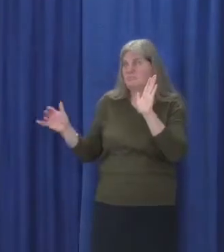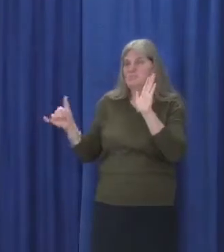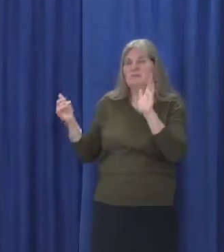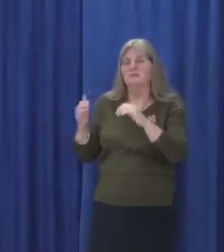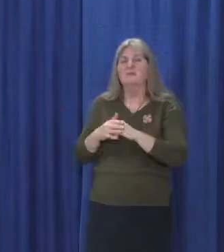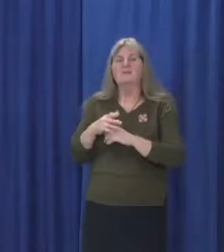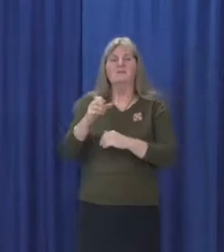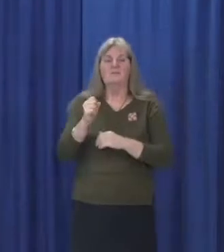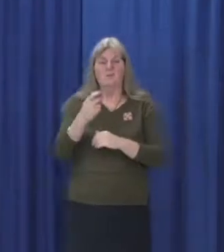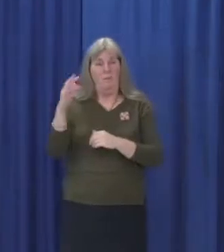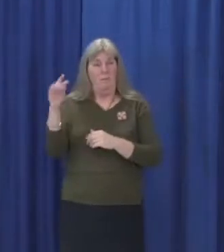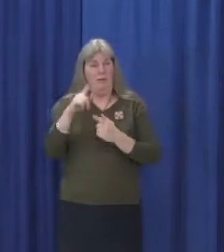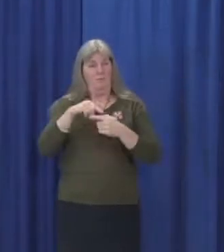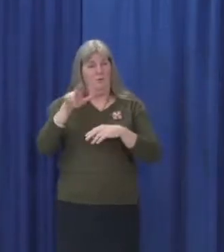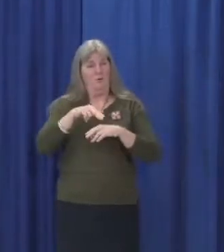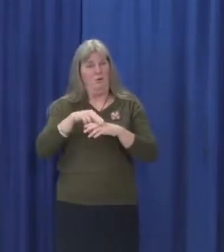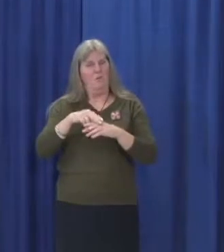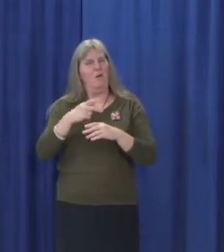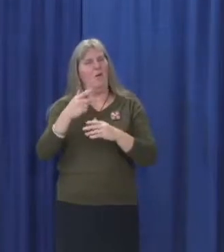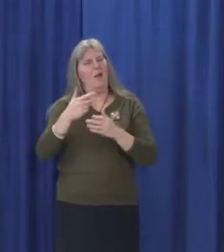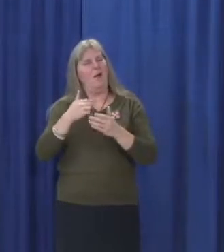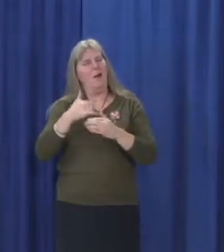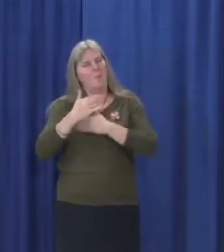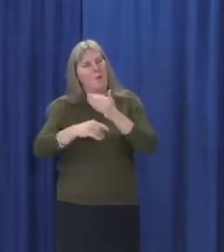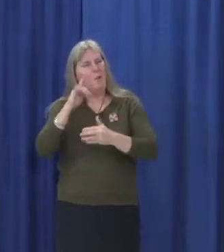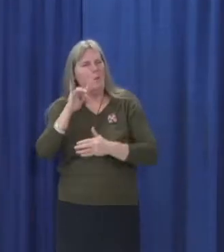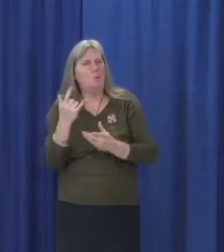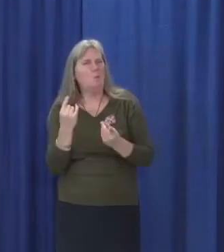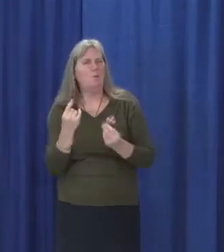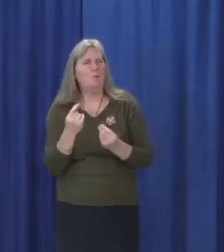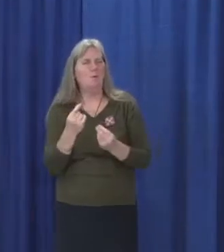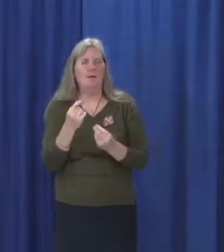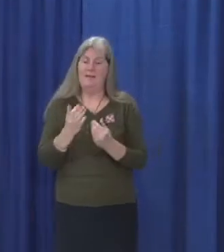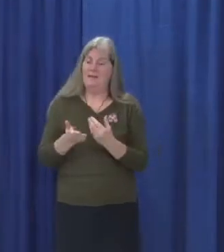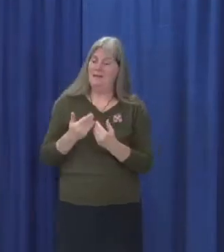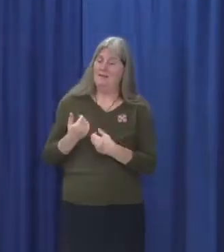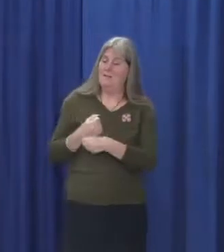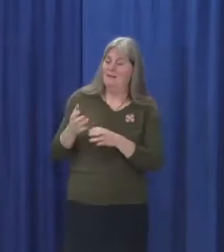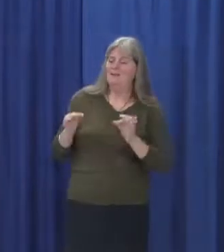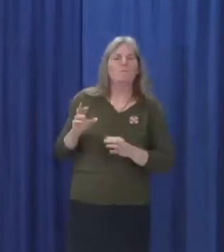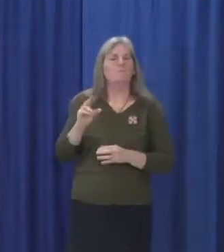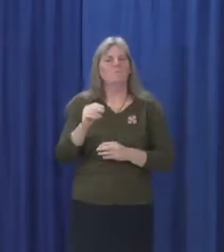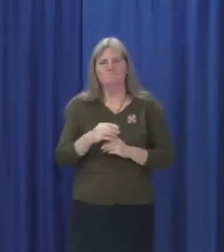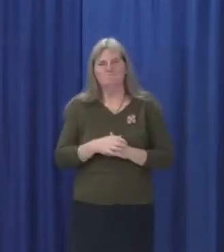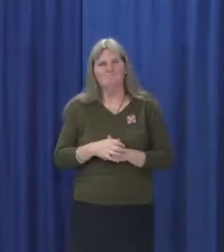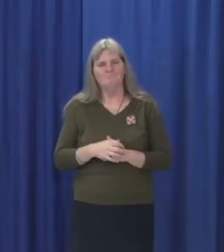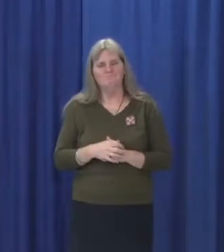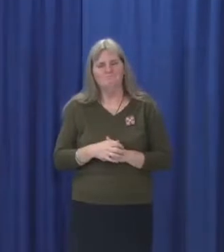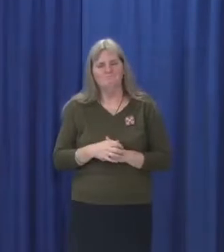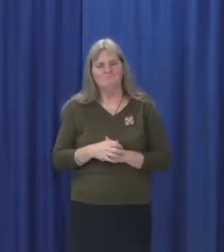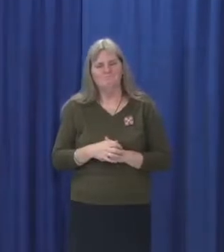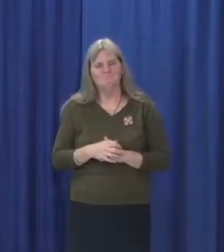how do we do so and so these are not easy decisions to be made.